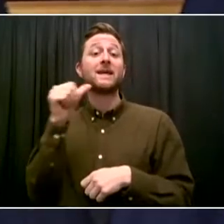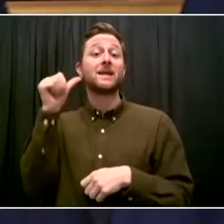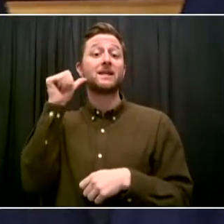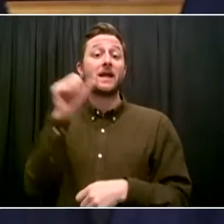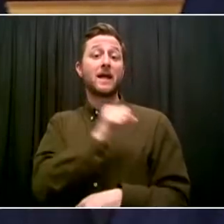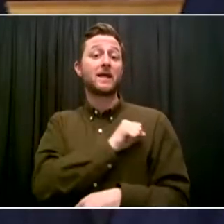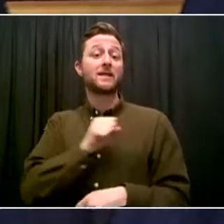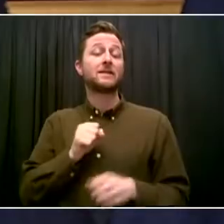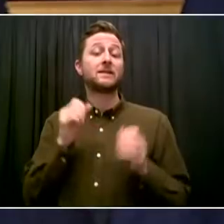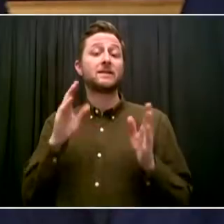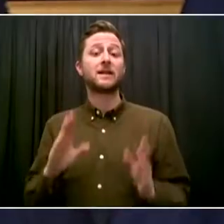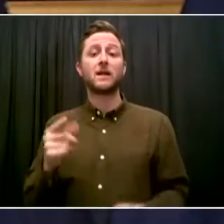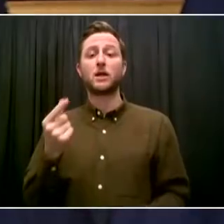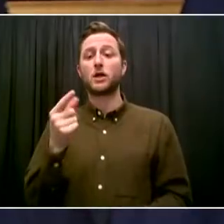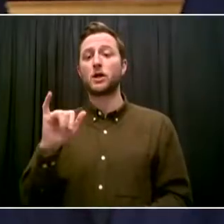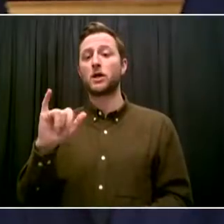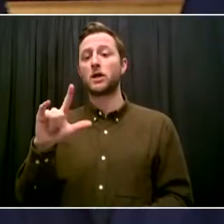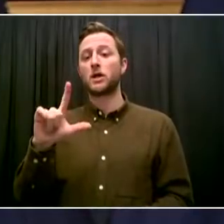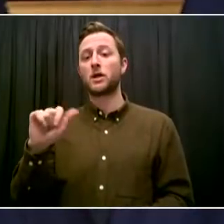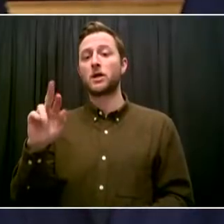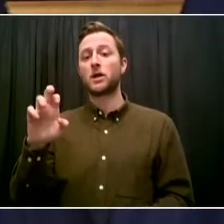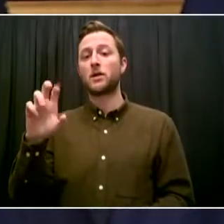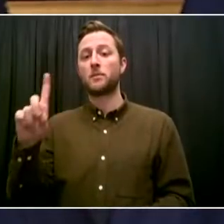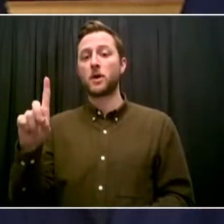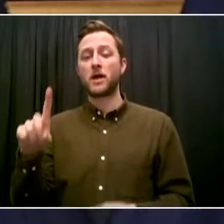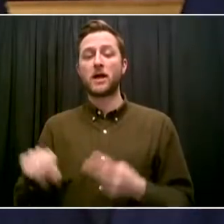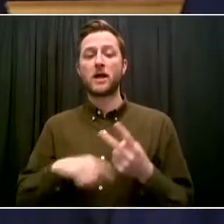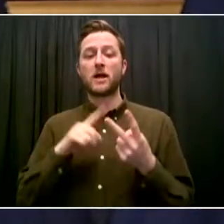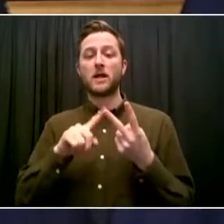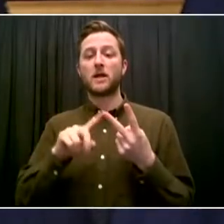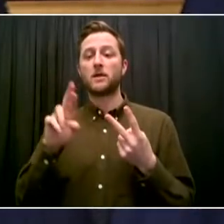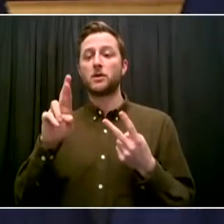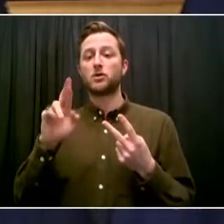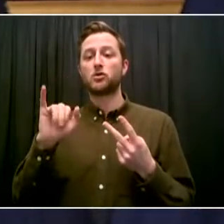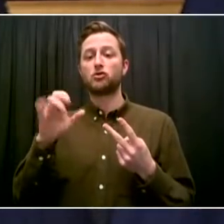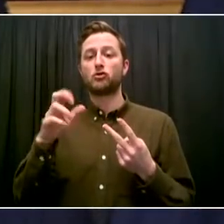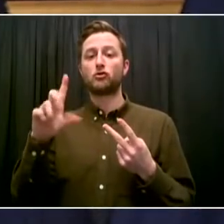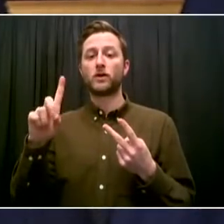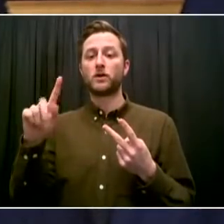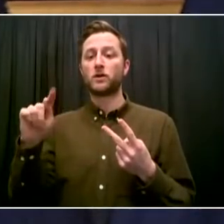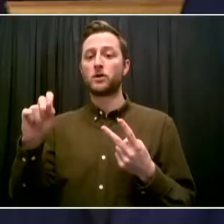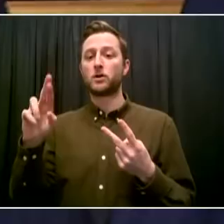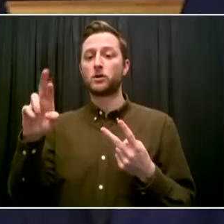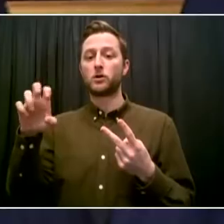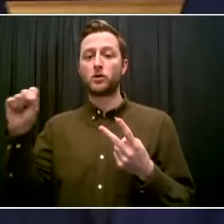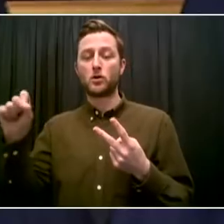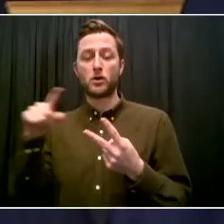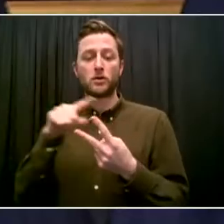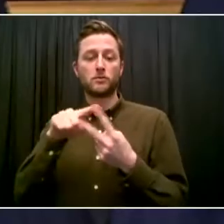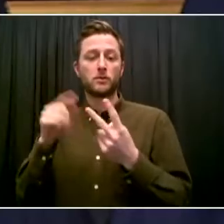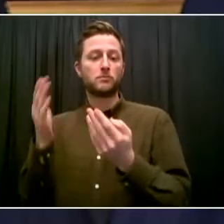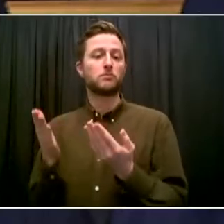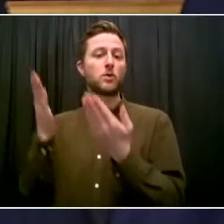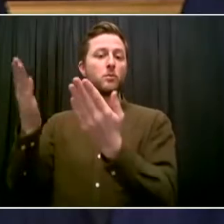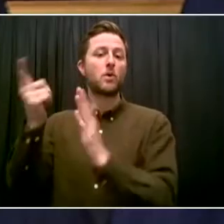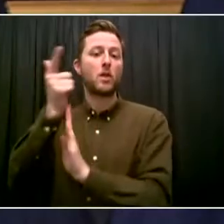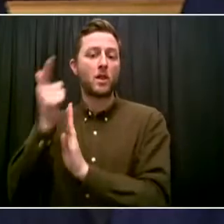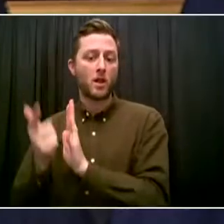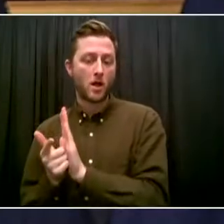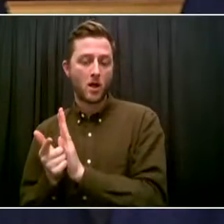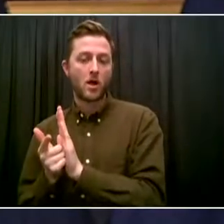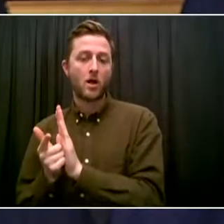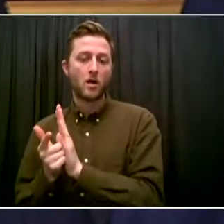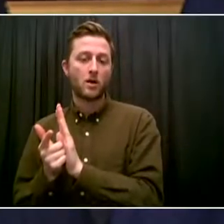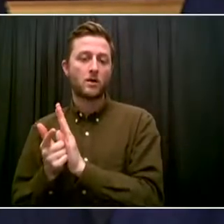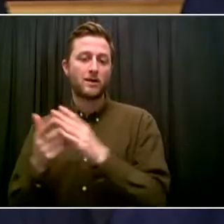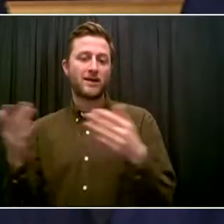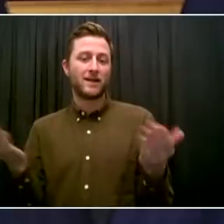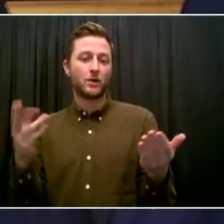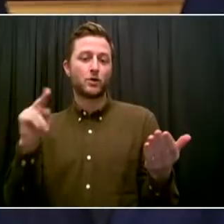HORRIIFC PERIOD.